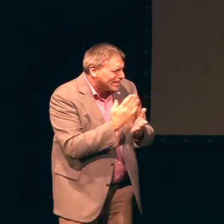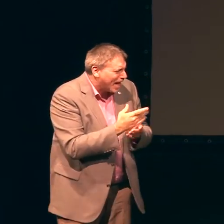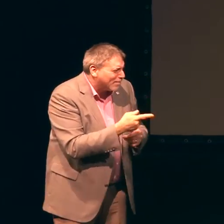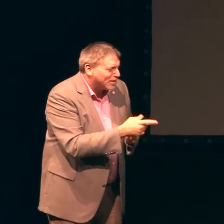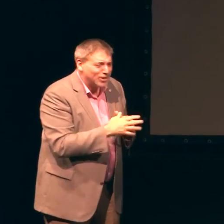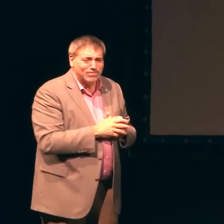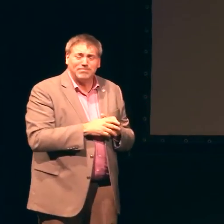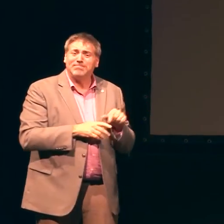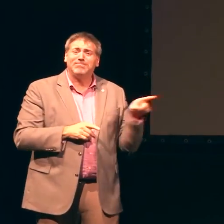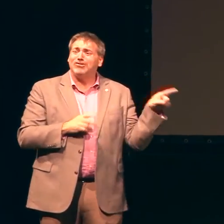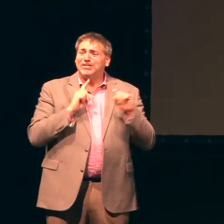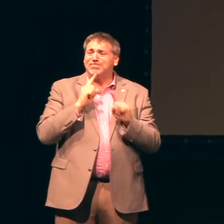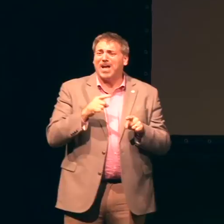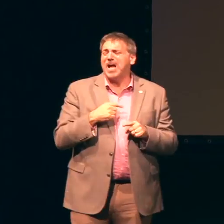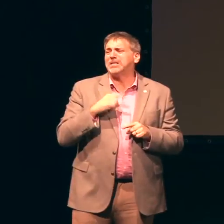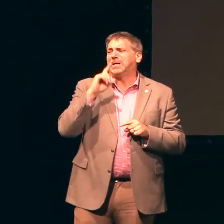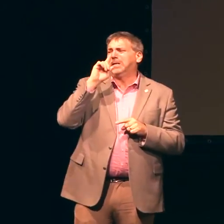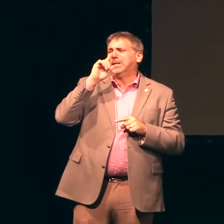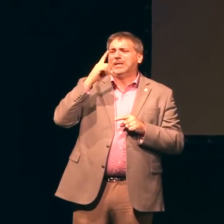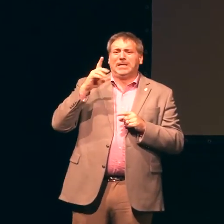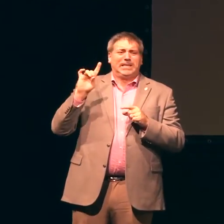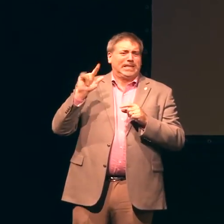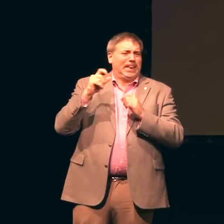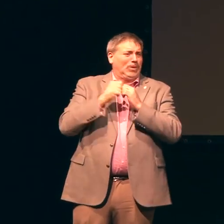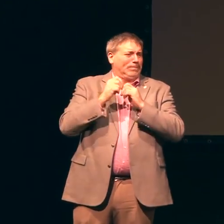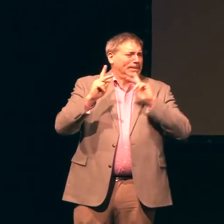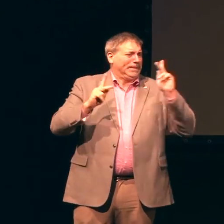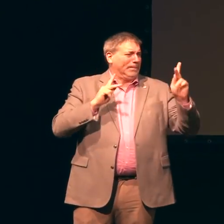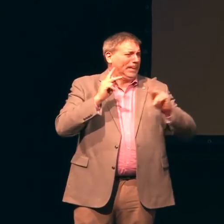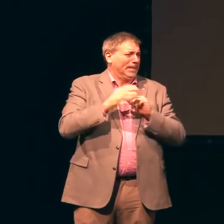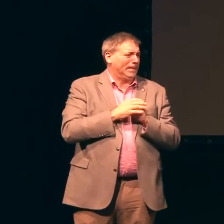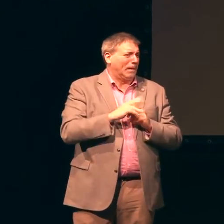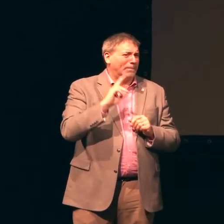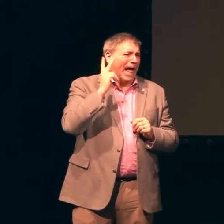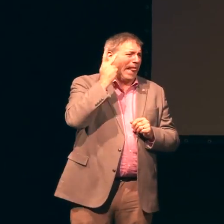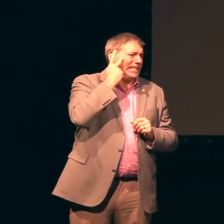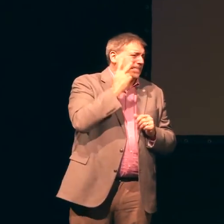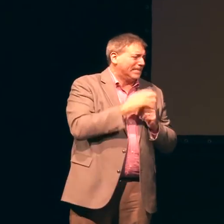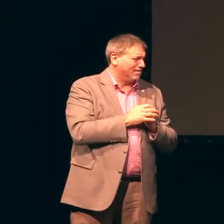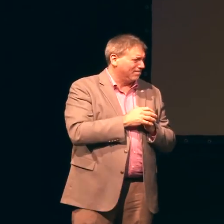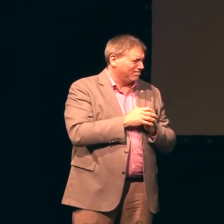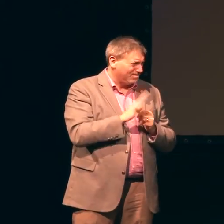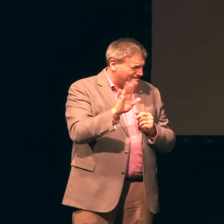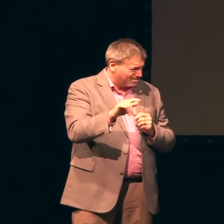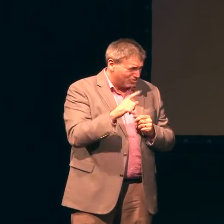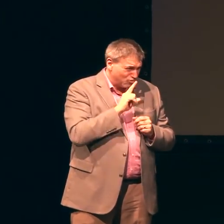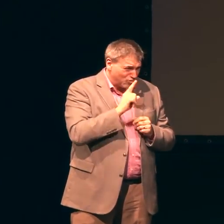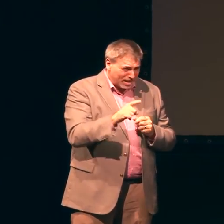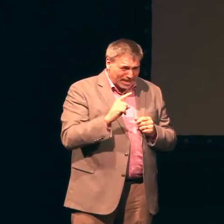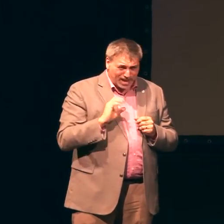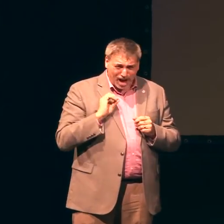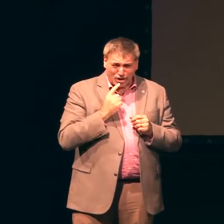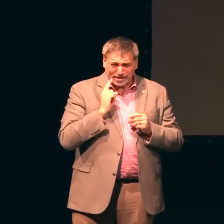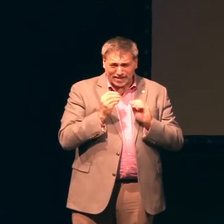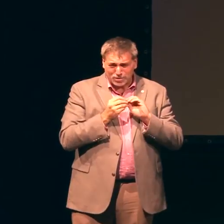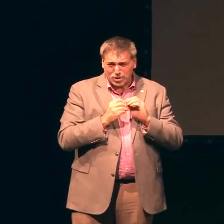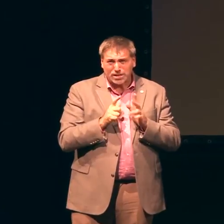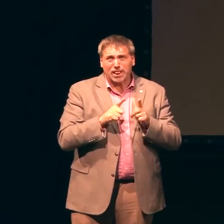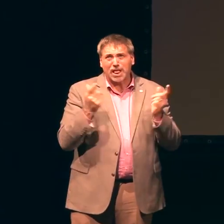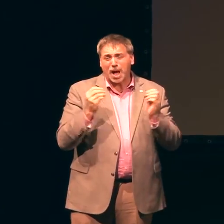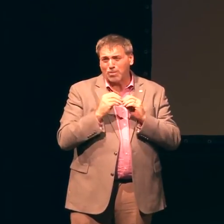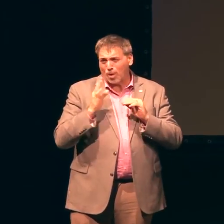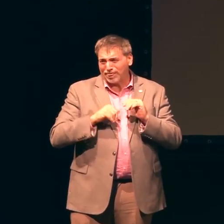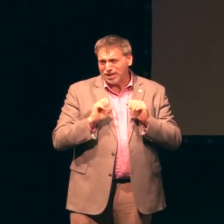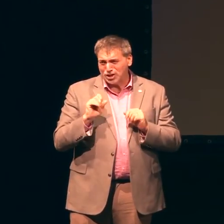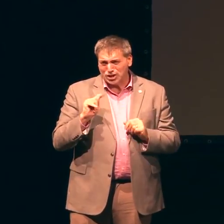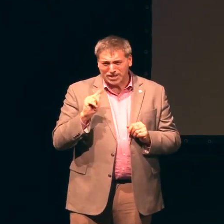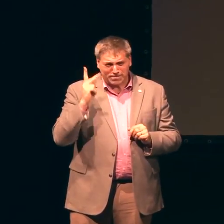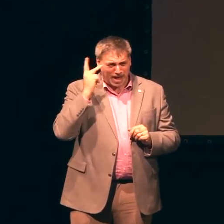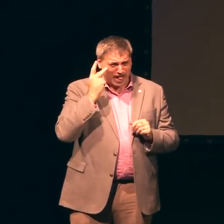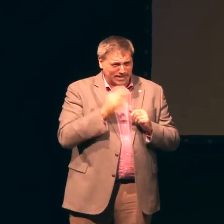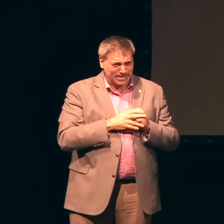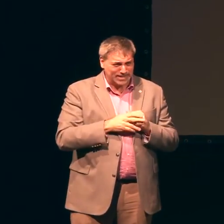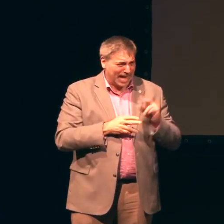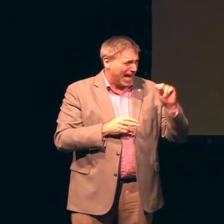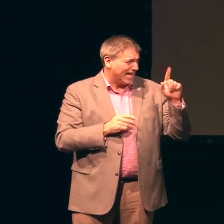like, what's stopping you? I'm tired of dealing with people and politics.... Really? Our